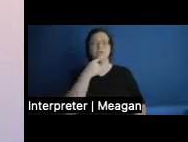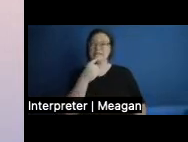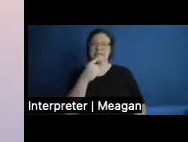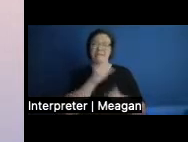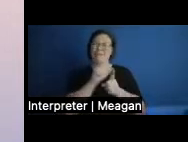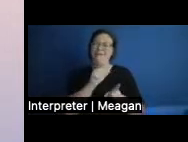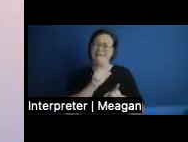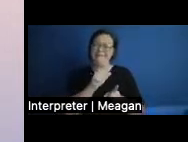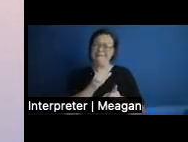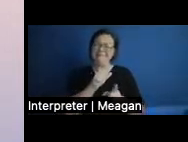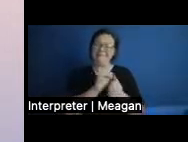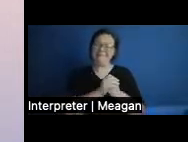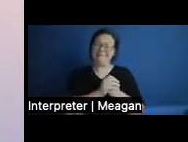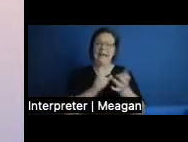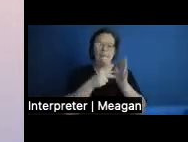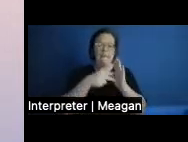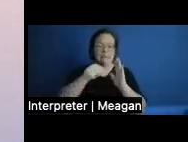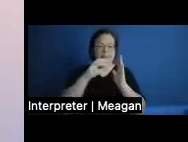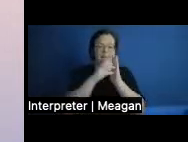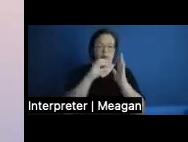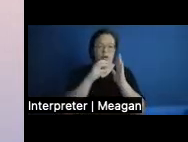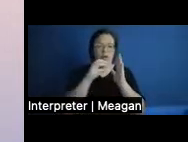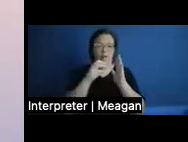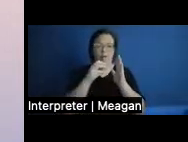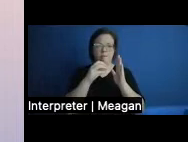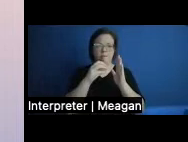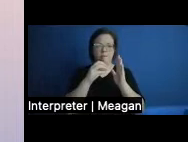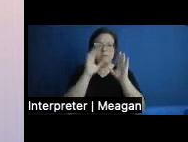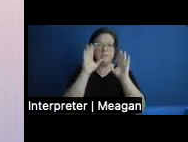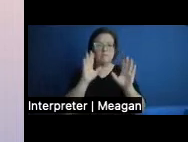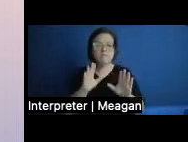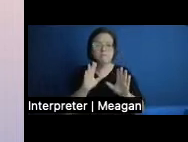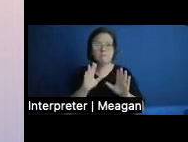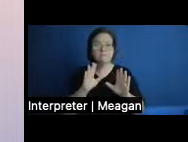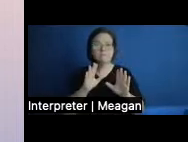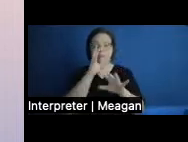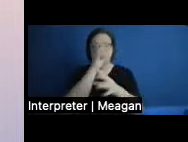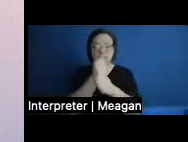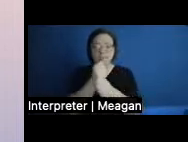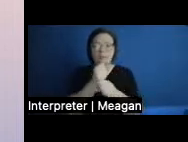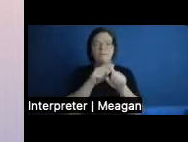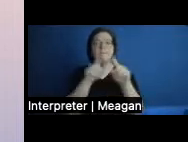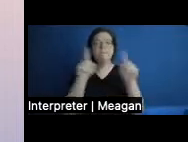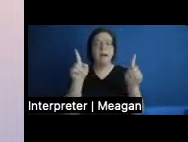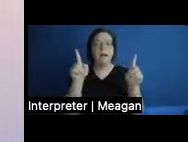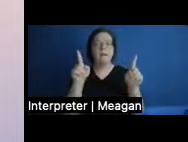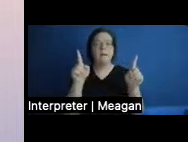I mean, this paragraph is fabulous and totally fascinating. But I yeah, I mean,